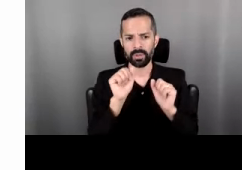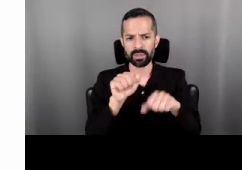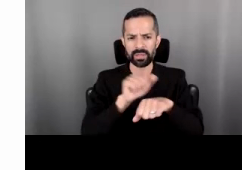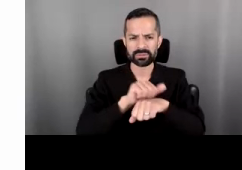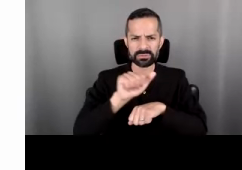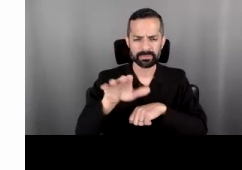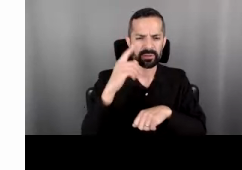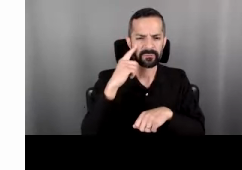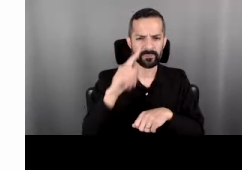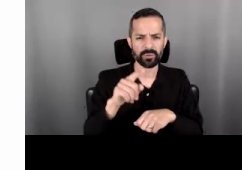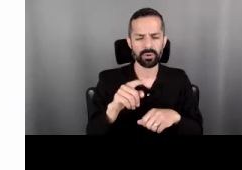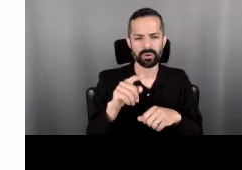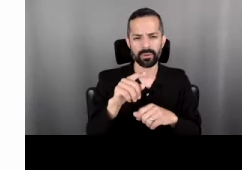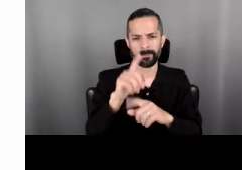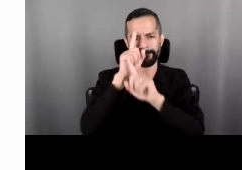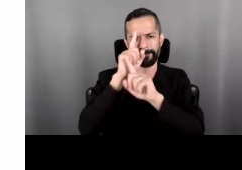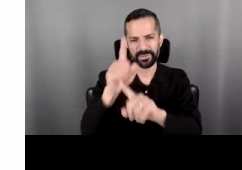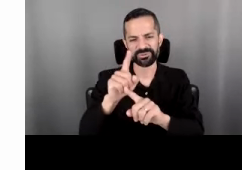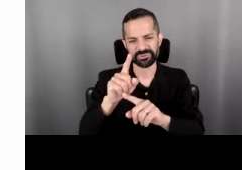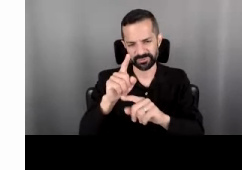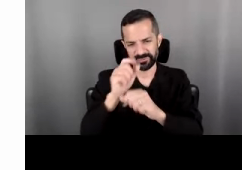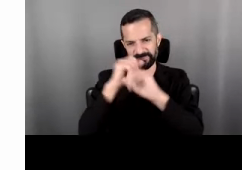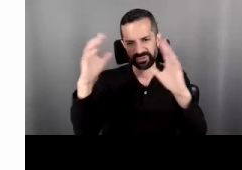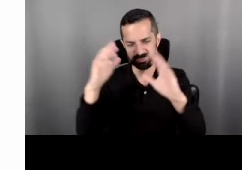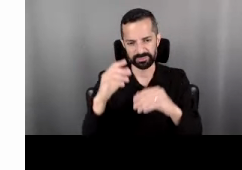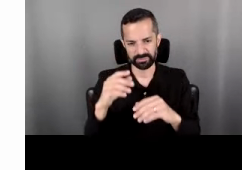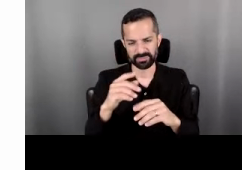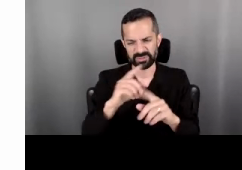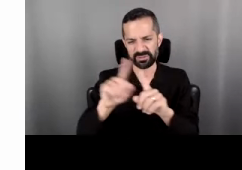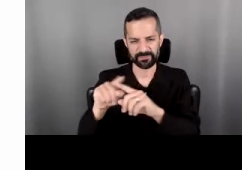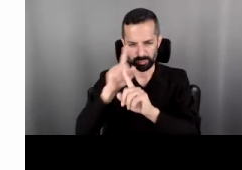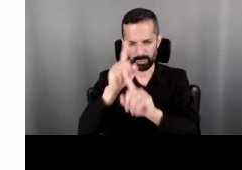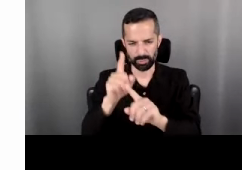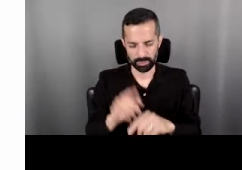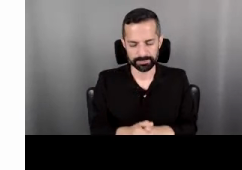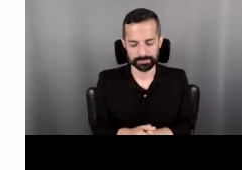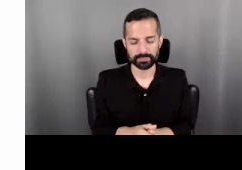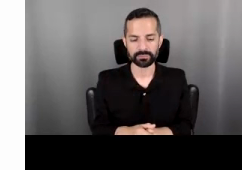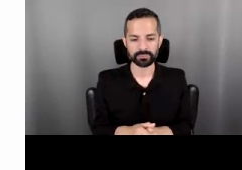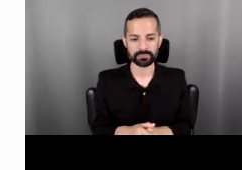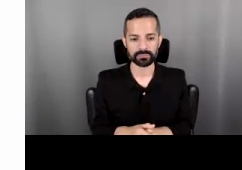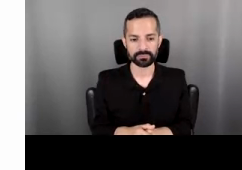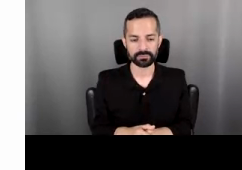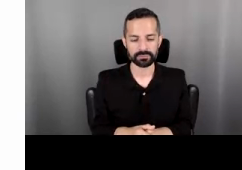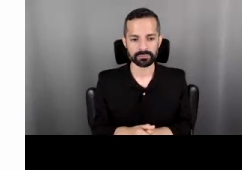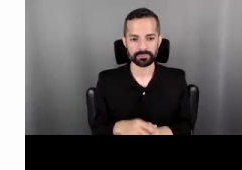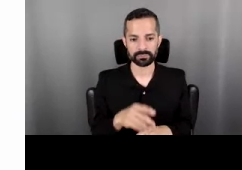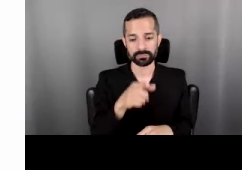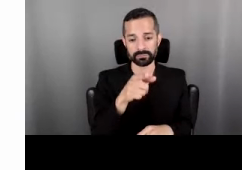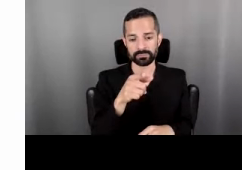vision of one or more of the strategic goals here. And I'll highlight, the college is committed to intentional